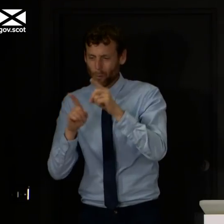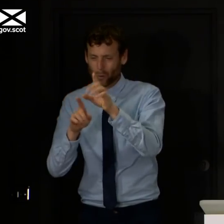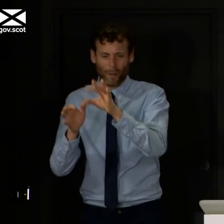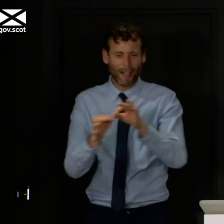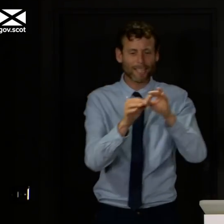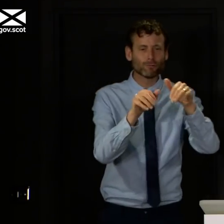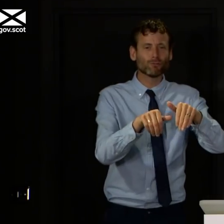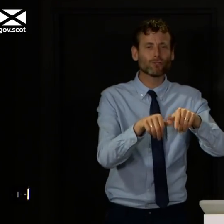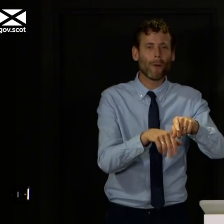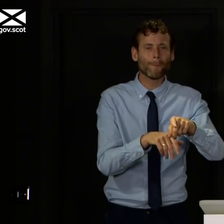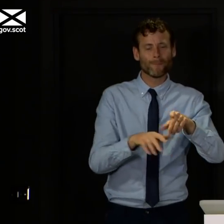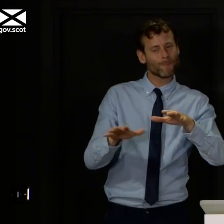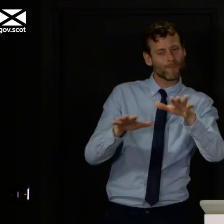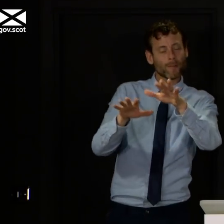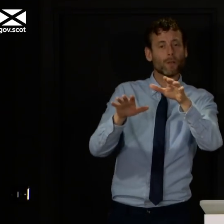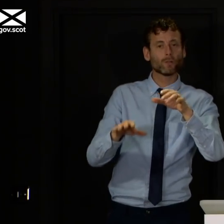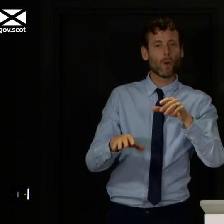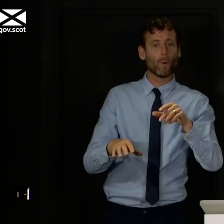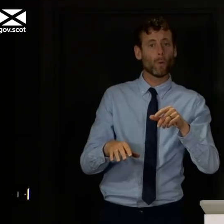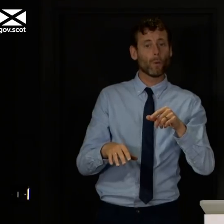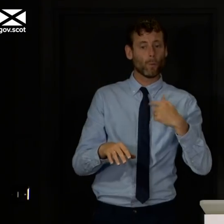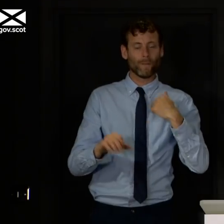next Thursday. But we haven't taken those decisions yet, so I will not say more about